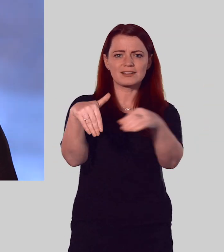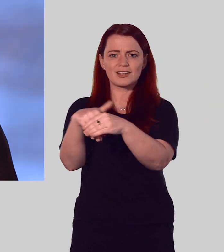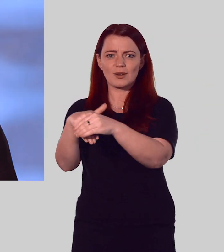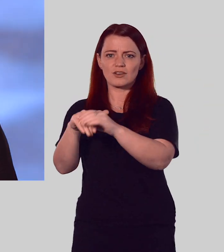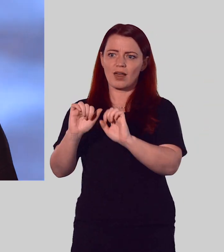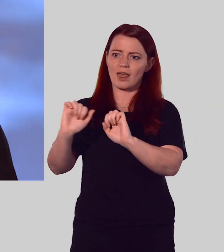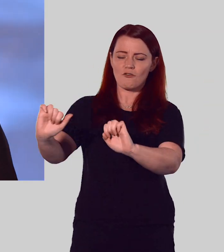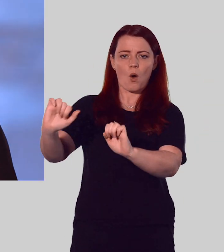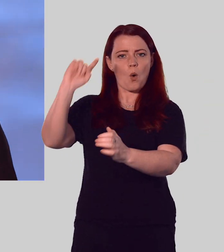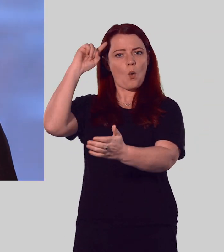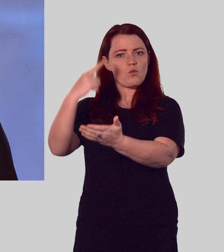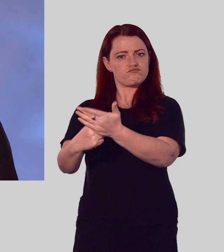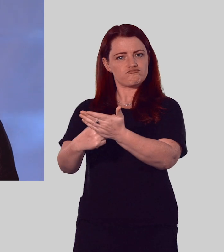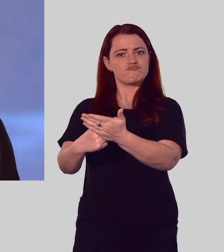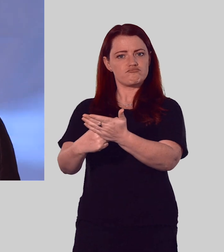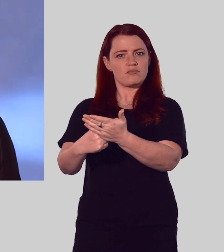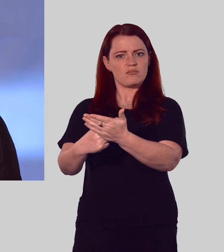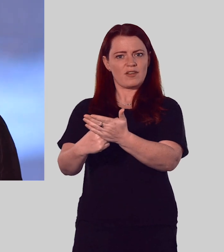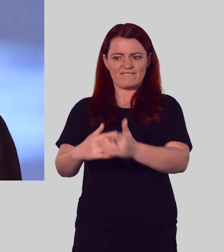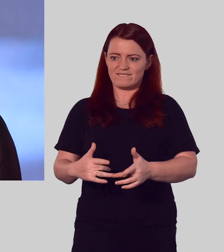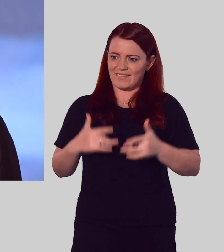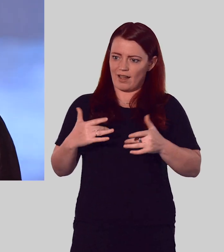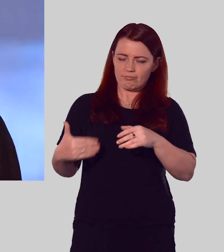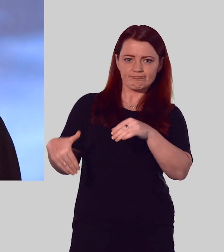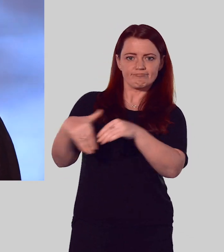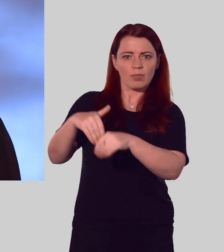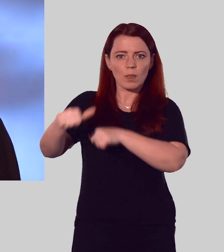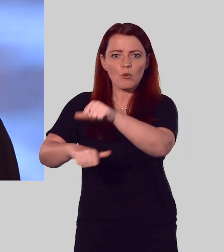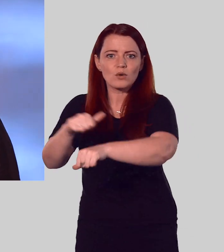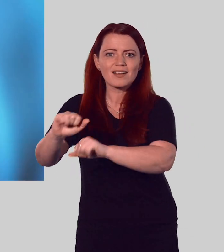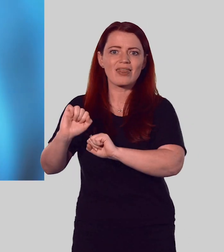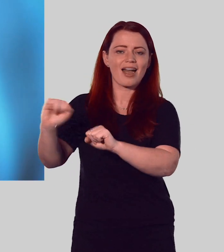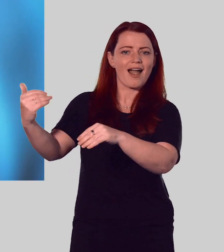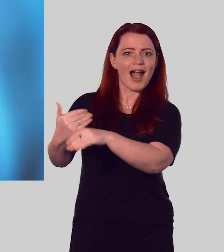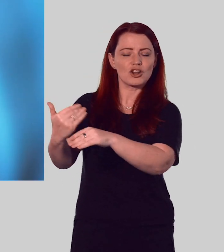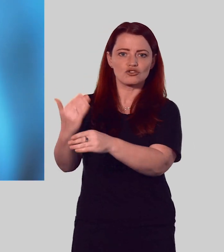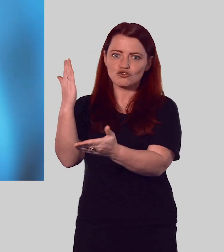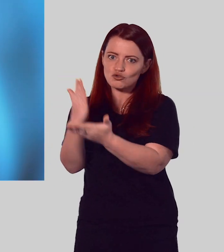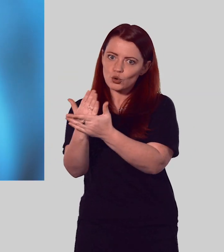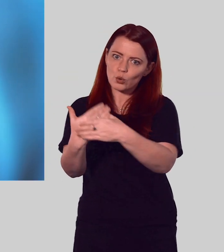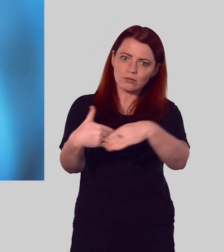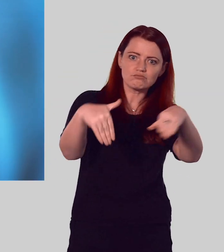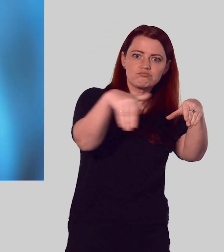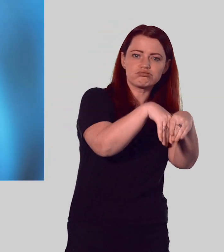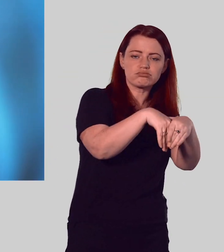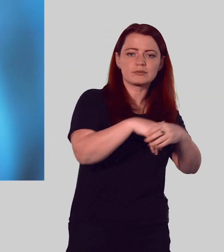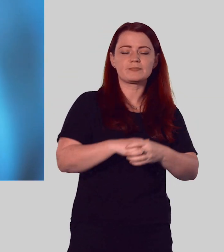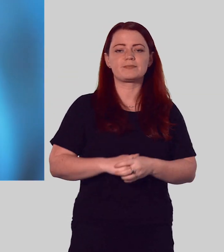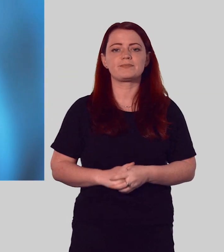process, that their actions will have true meaning in the piece. The digital participatory platforms tools